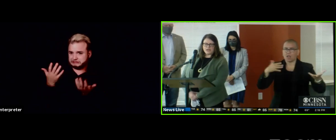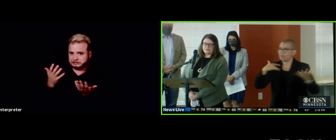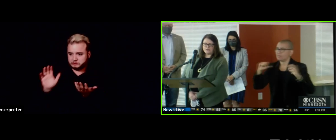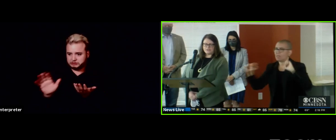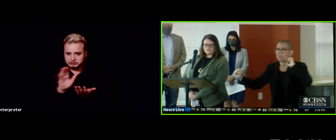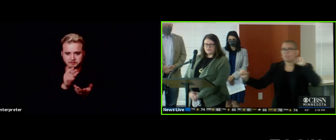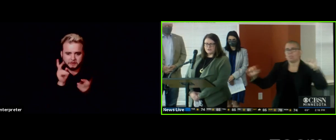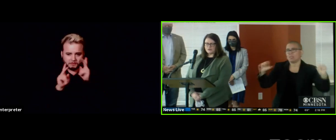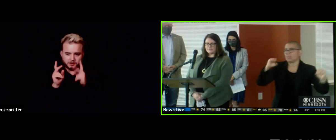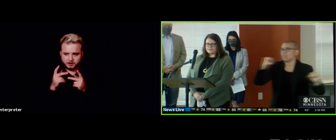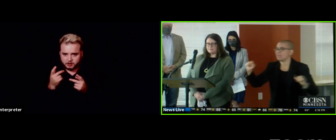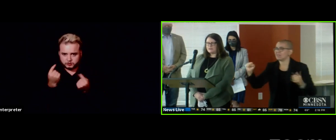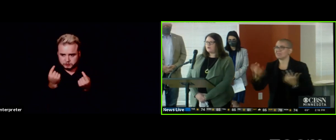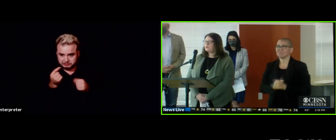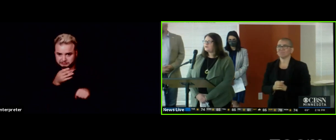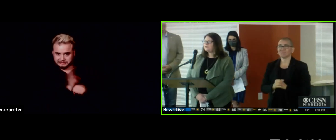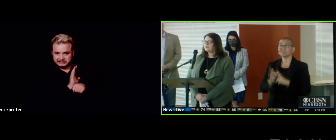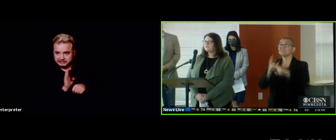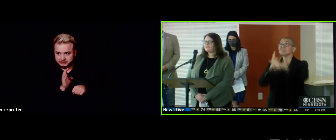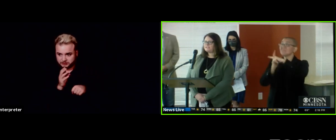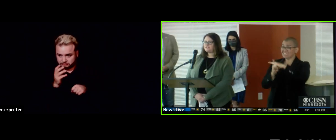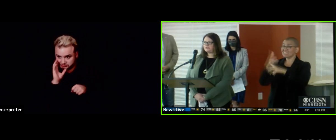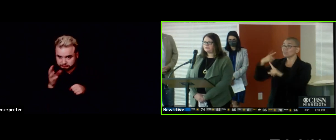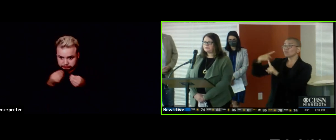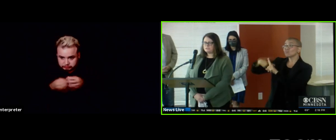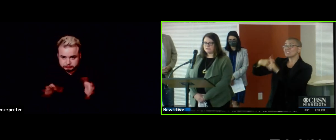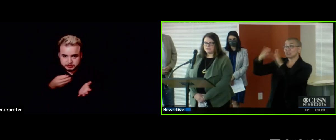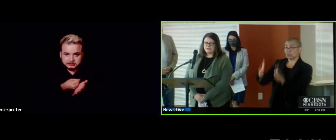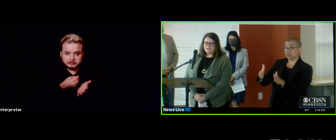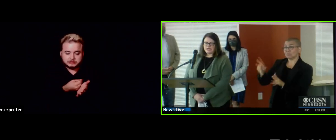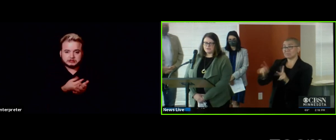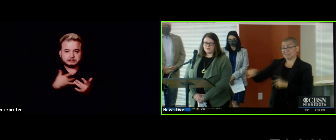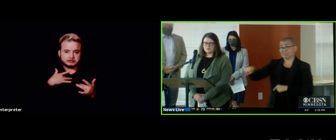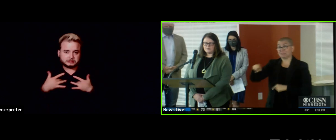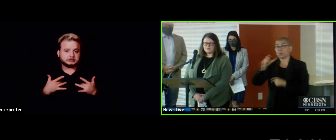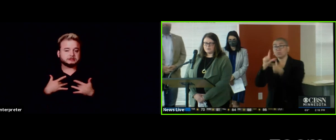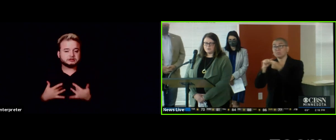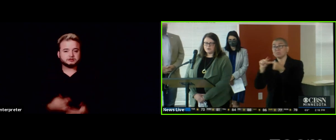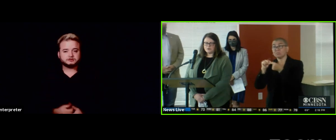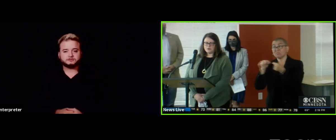about renters during the crisis that homeowners are affected to at Three Rivers. We work across